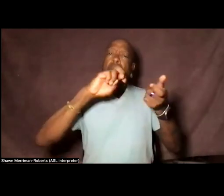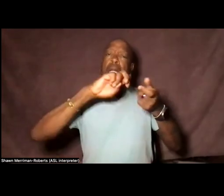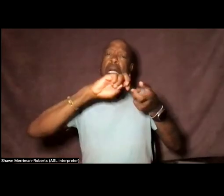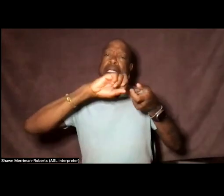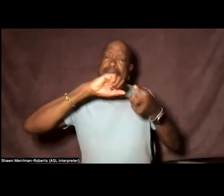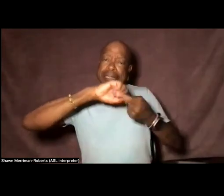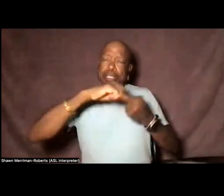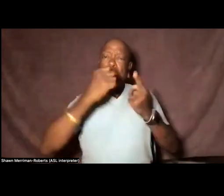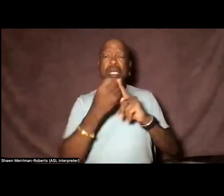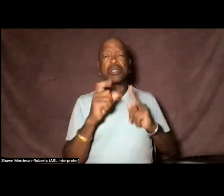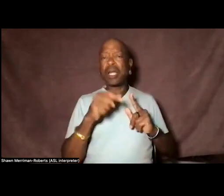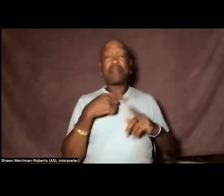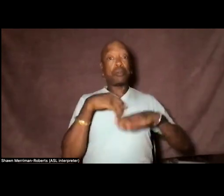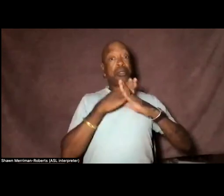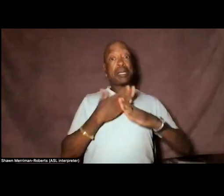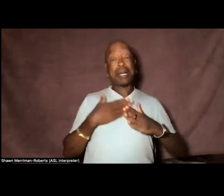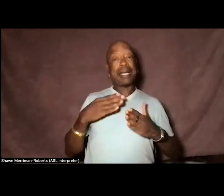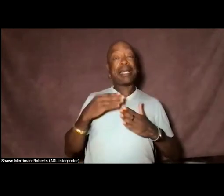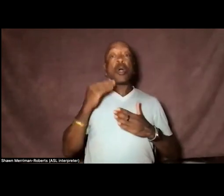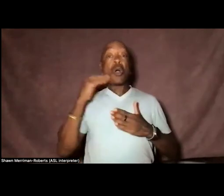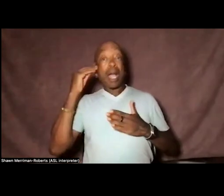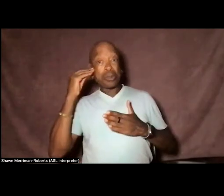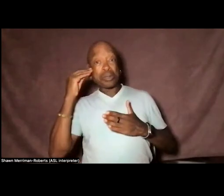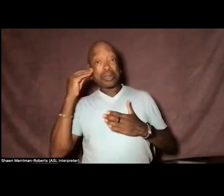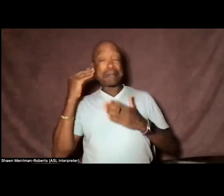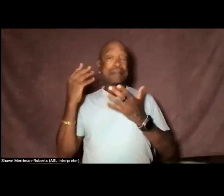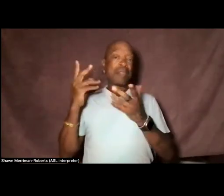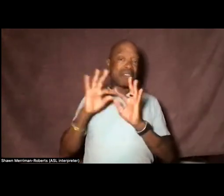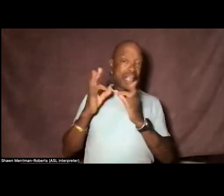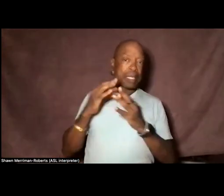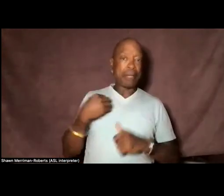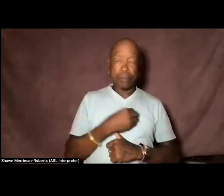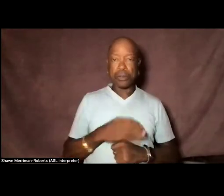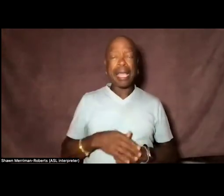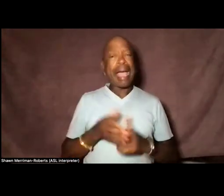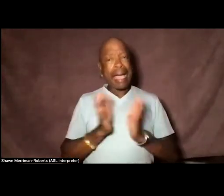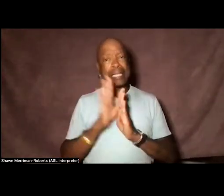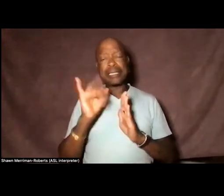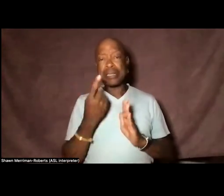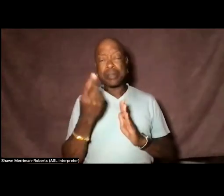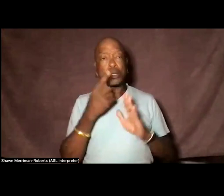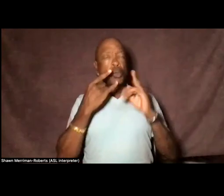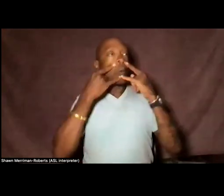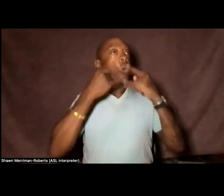family members and Friends asking someone to unmask or to justify using protective tools